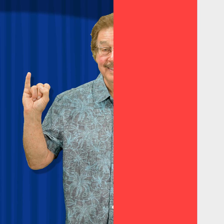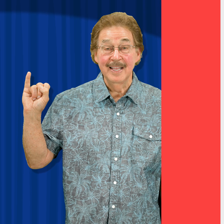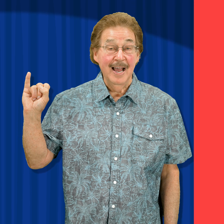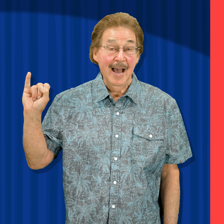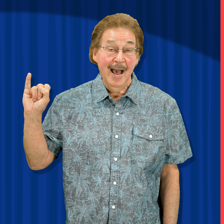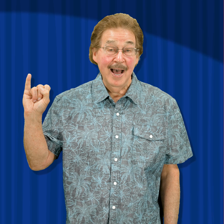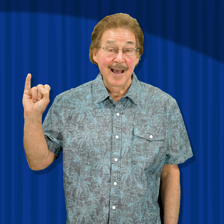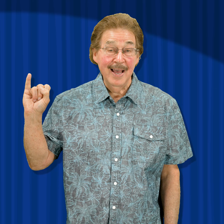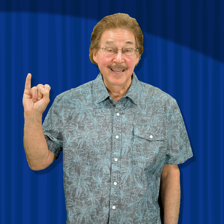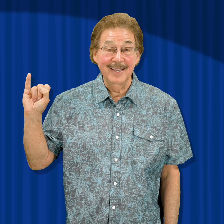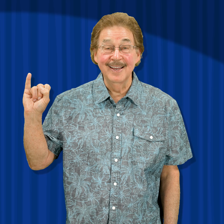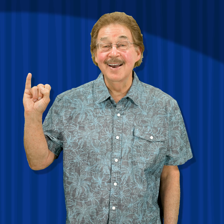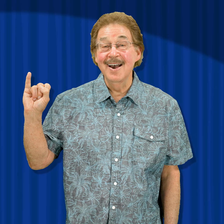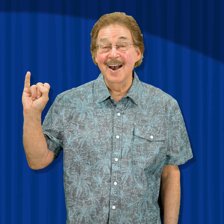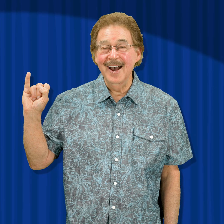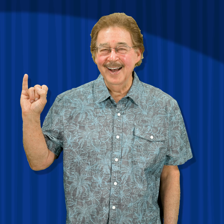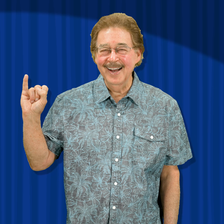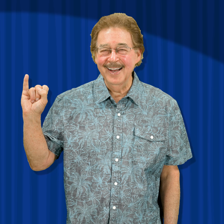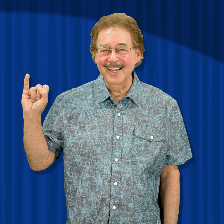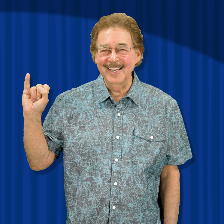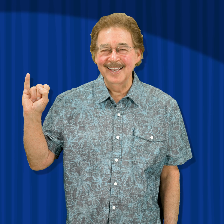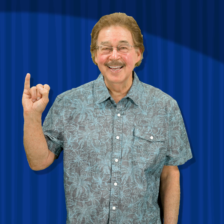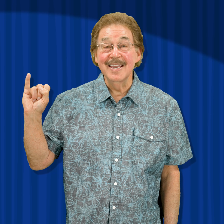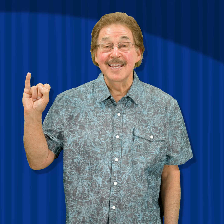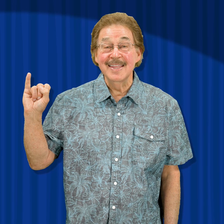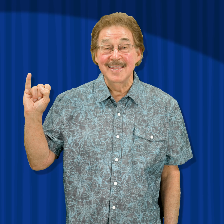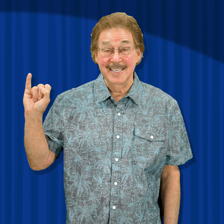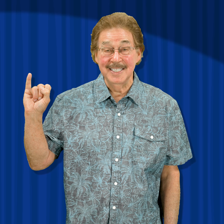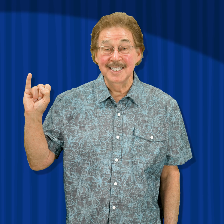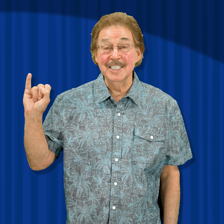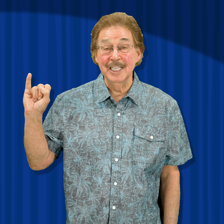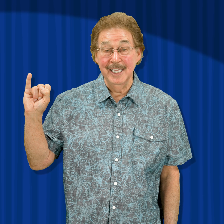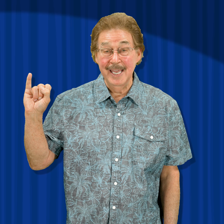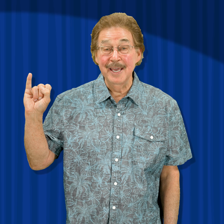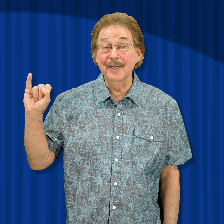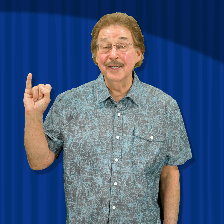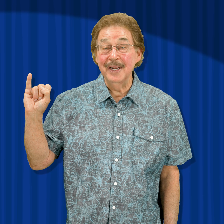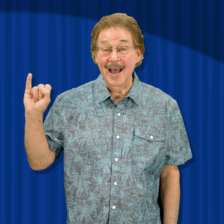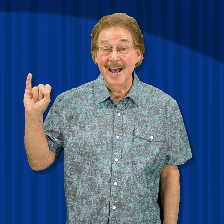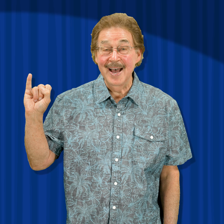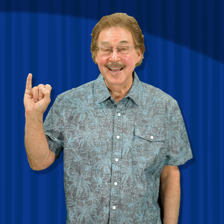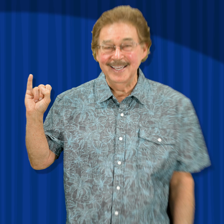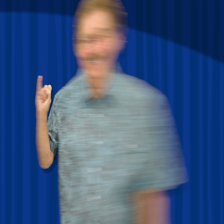I, i, this is the letter i